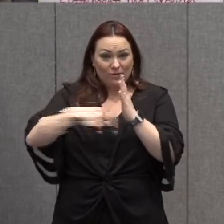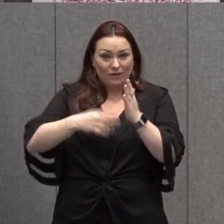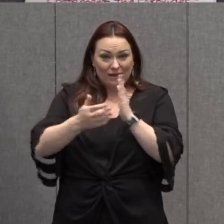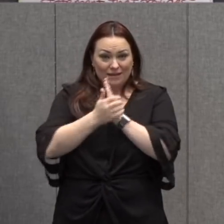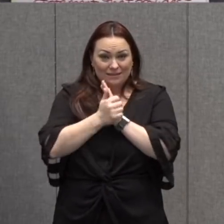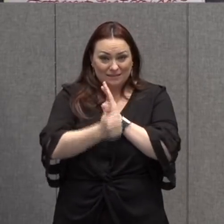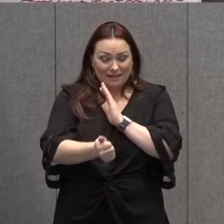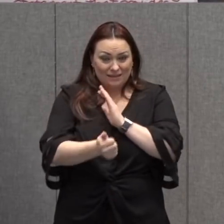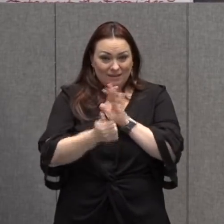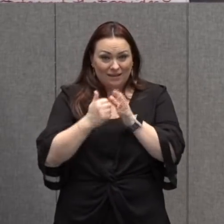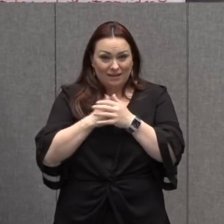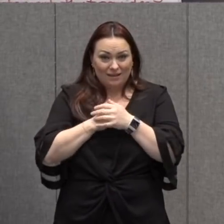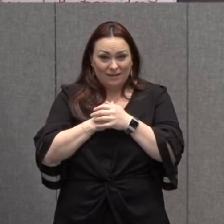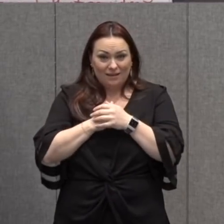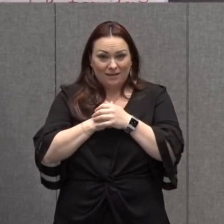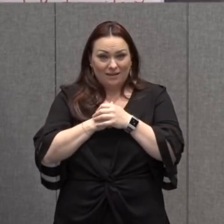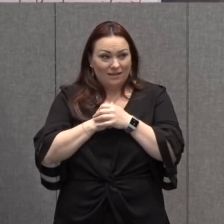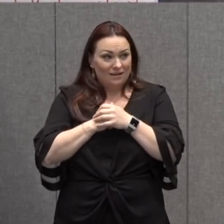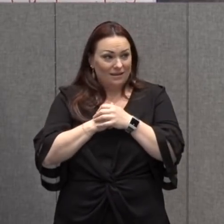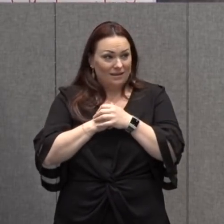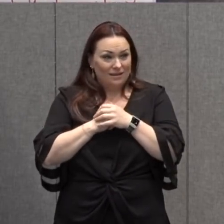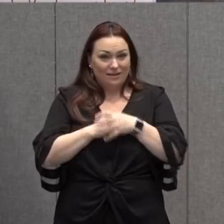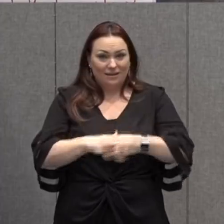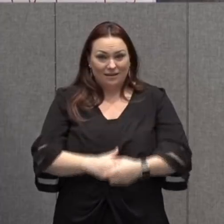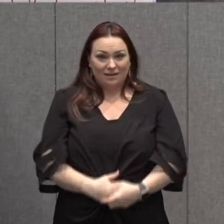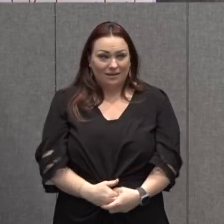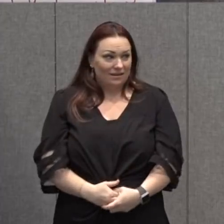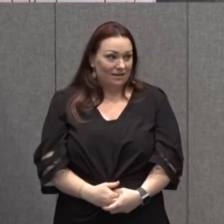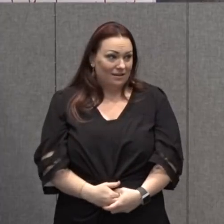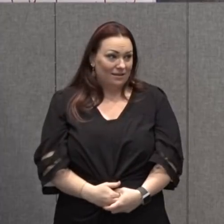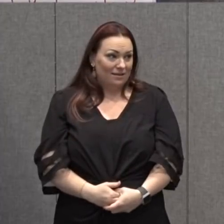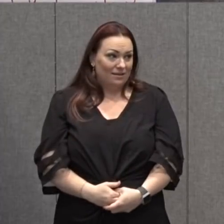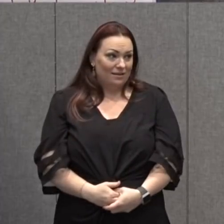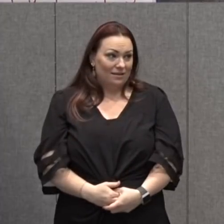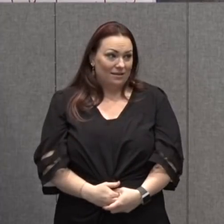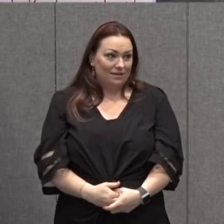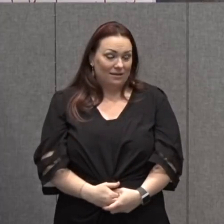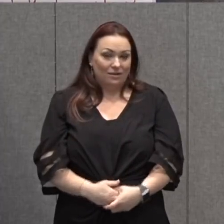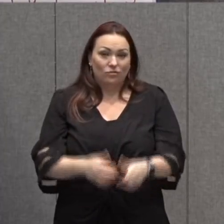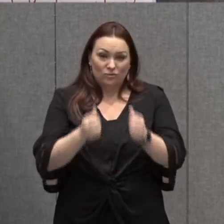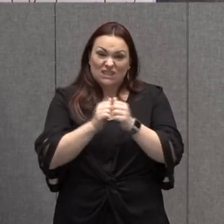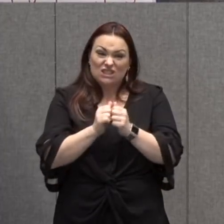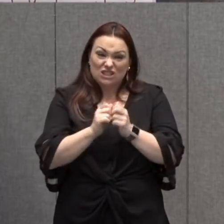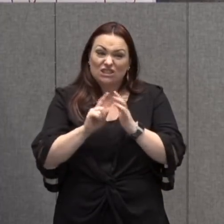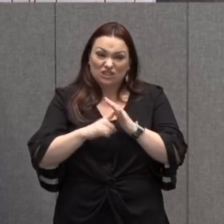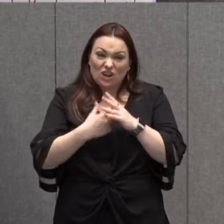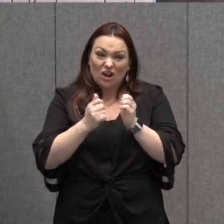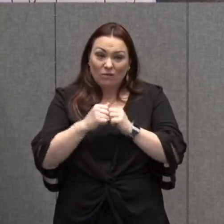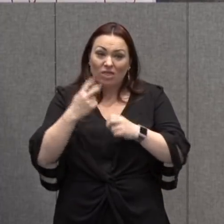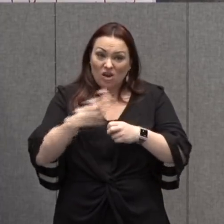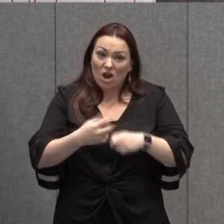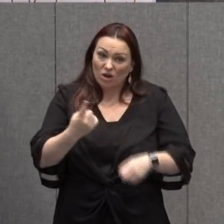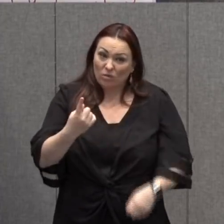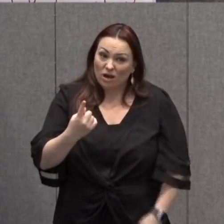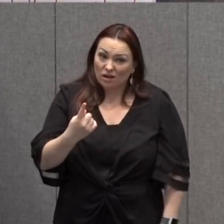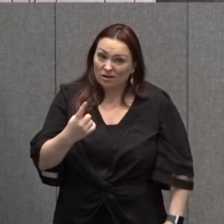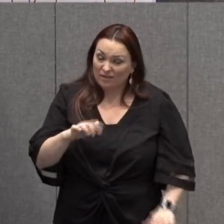All right, okay now I can turn. [Ms. Maes] Okay, oh, we started with a hard one. Oh no, the challenge round first?